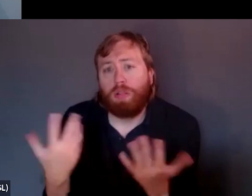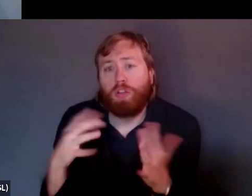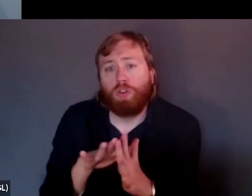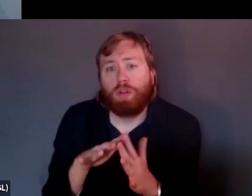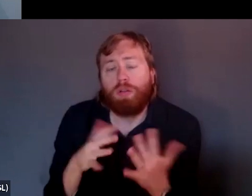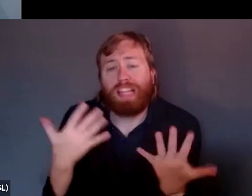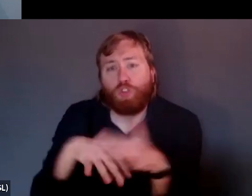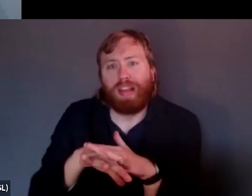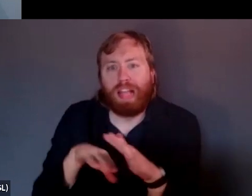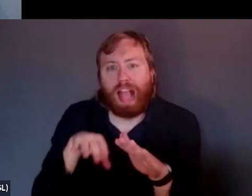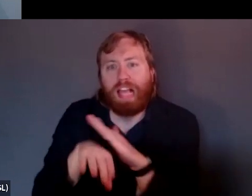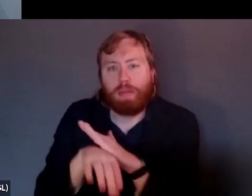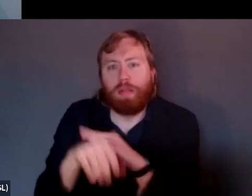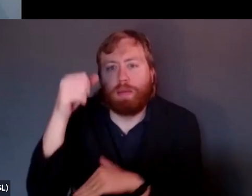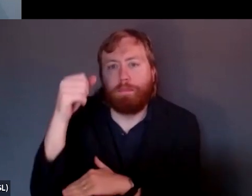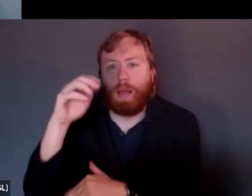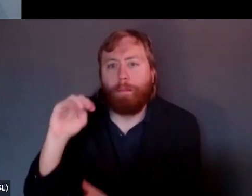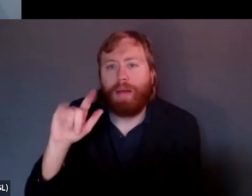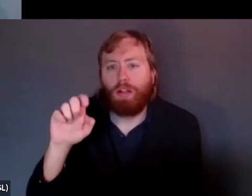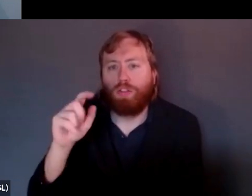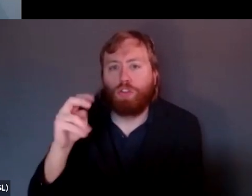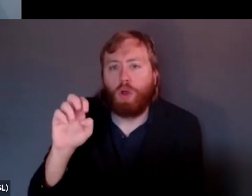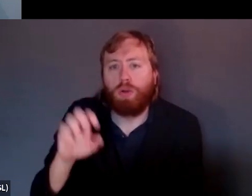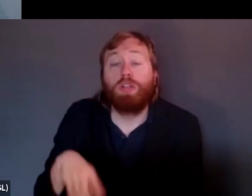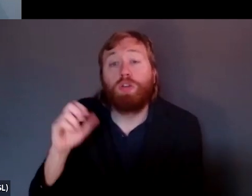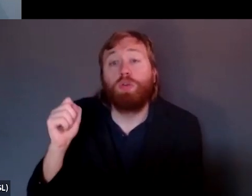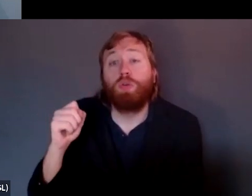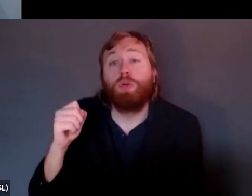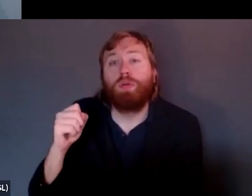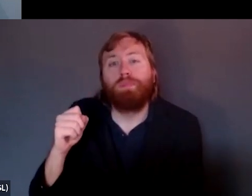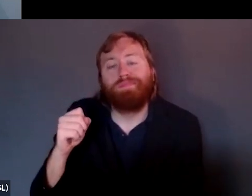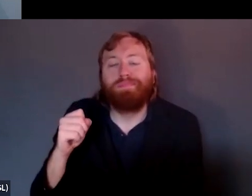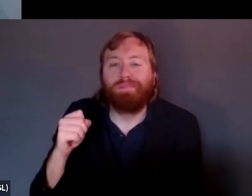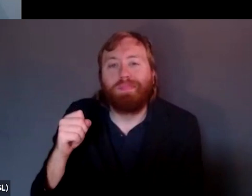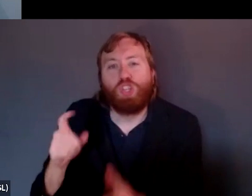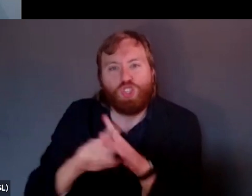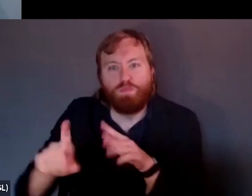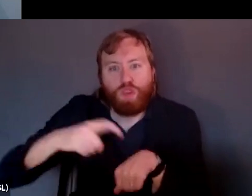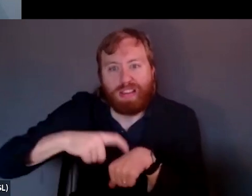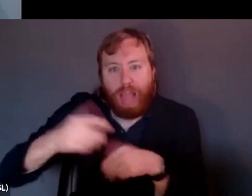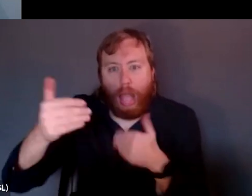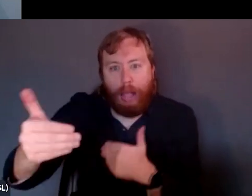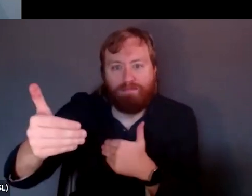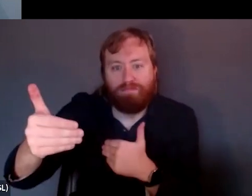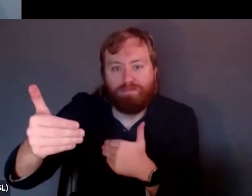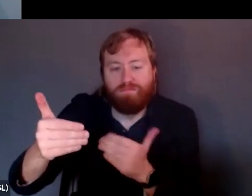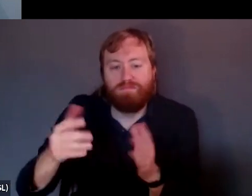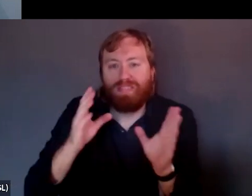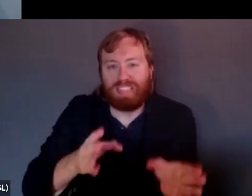into sprint cycles and roadmaps for continuous improvement? I don't know, Ron, if you have thoughts about this question